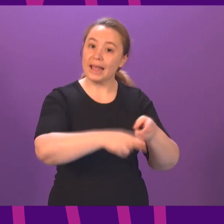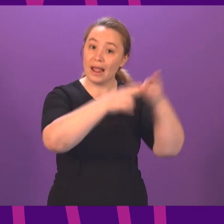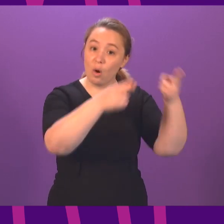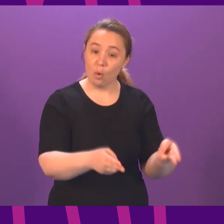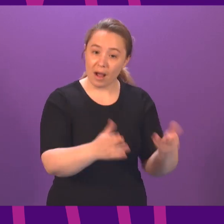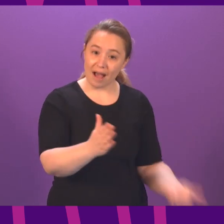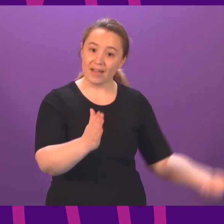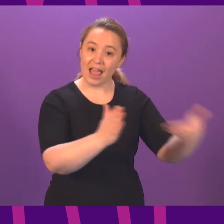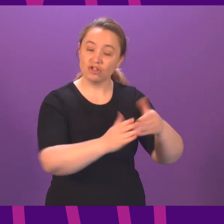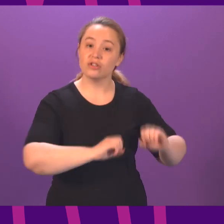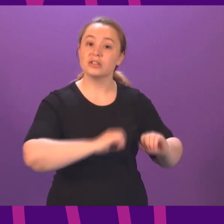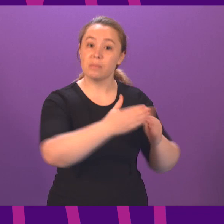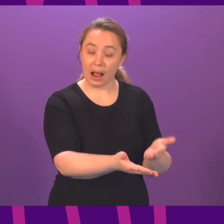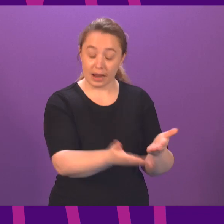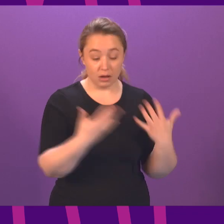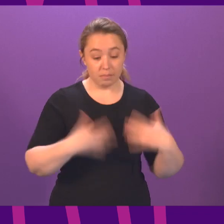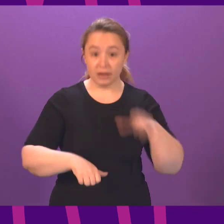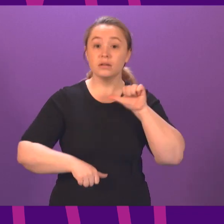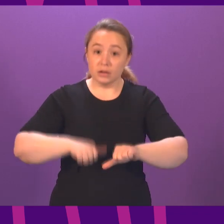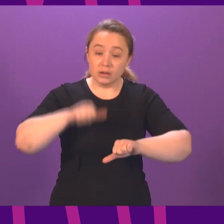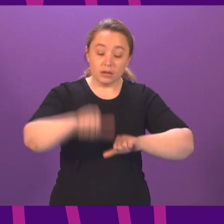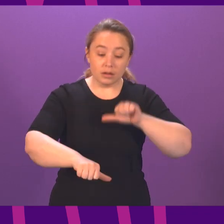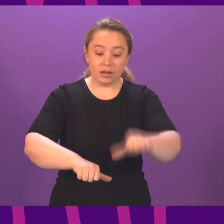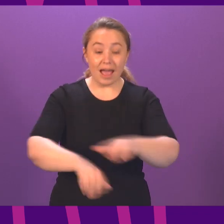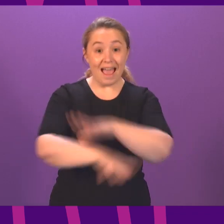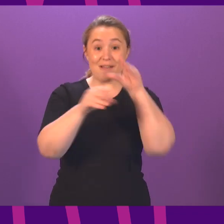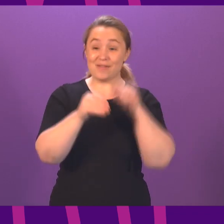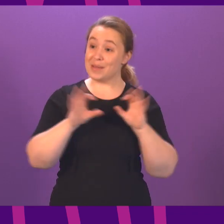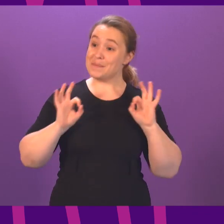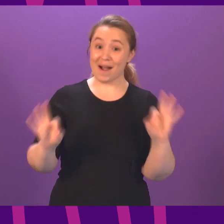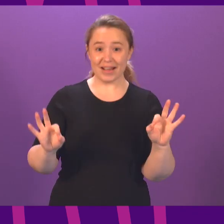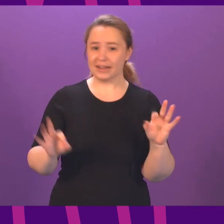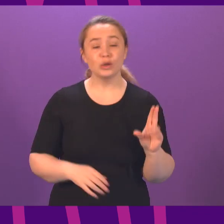We have taken all those steps. Has everything gone as we would have wanted? No; we have